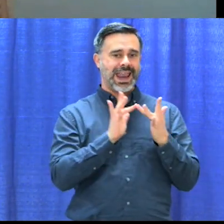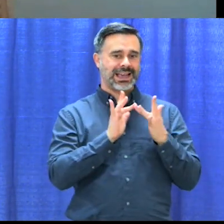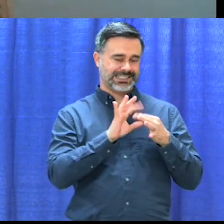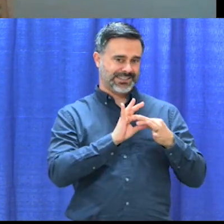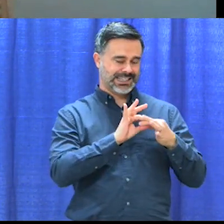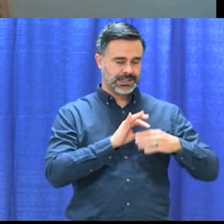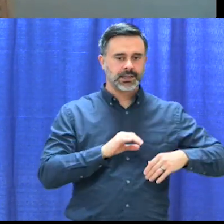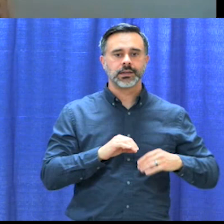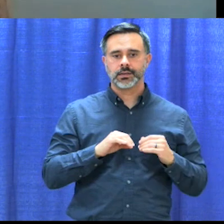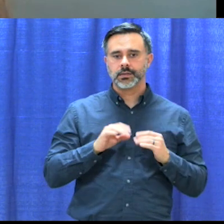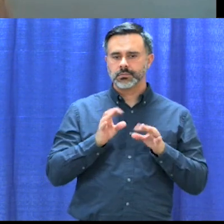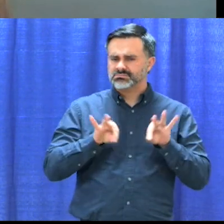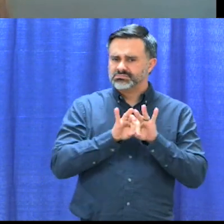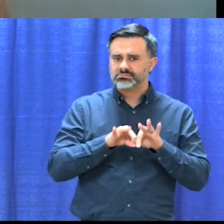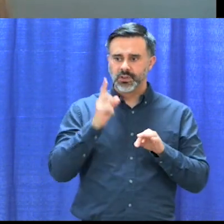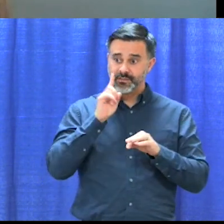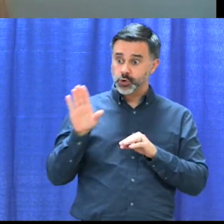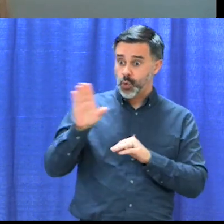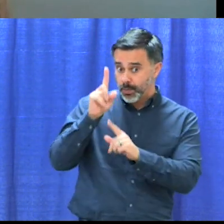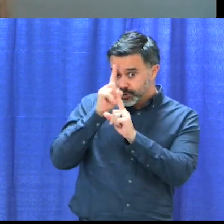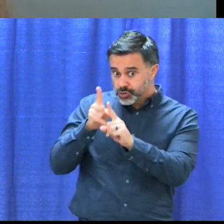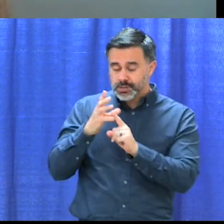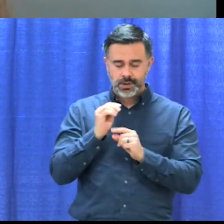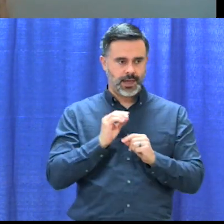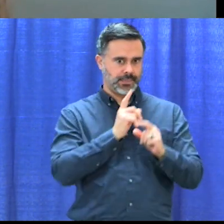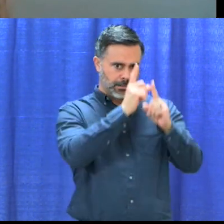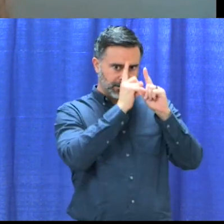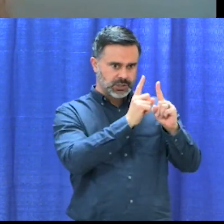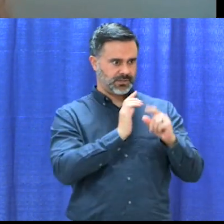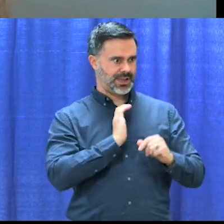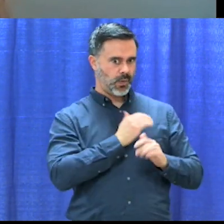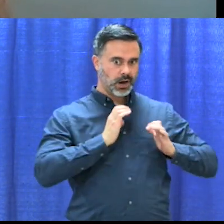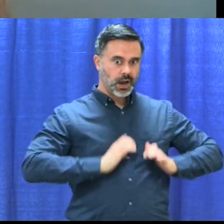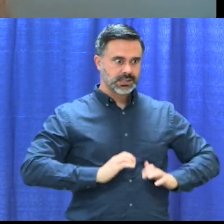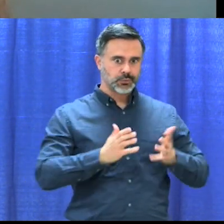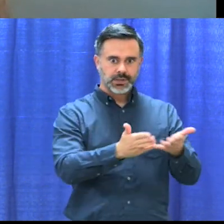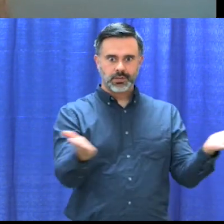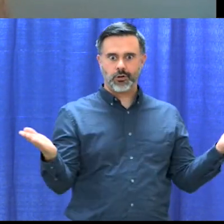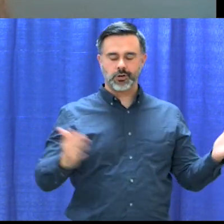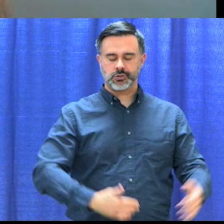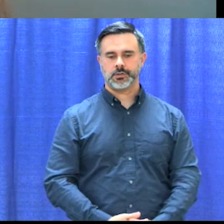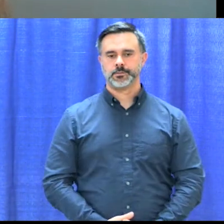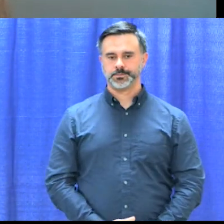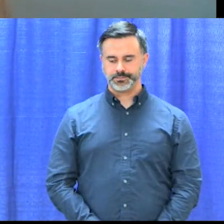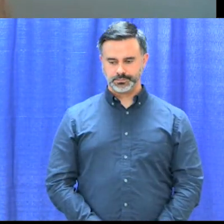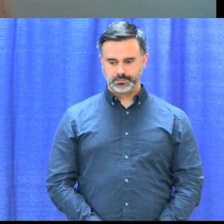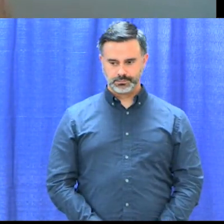critical not only to your missions with the missions of our customers at large.